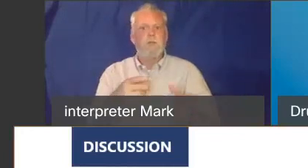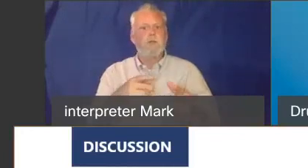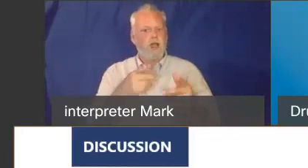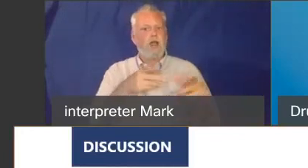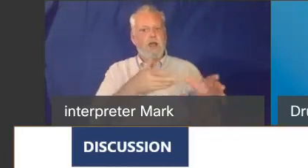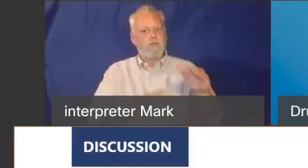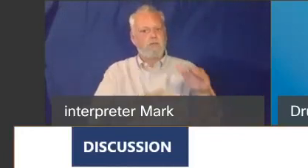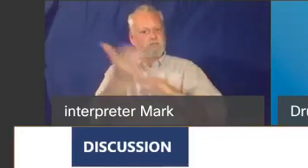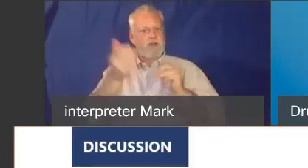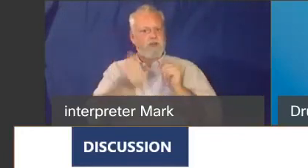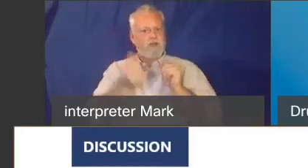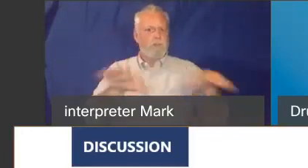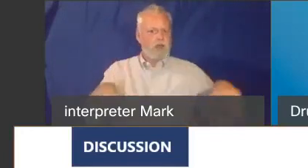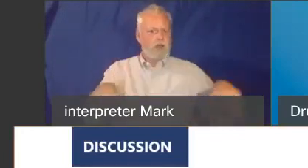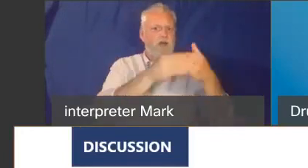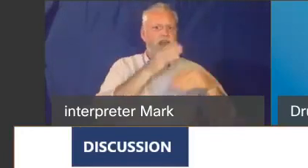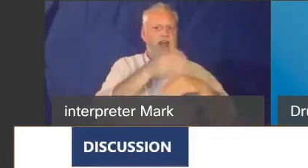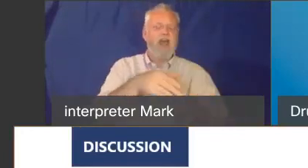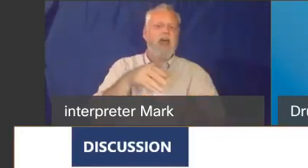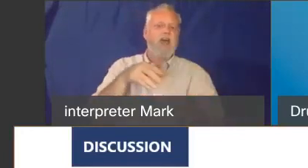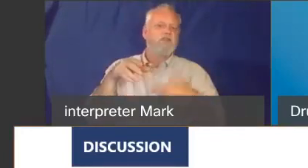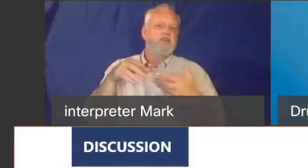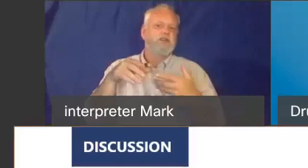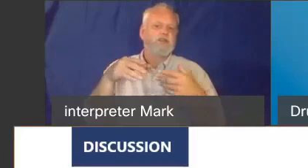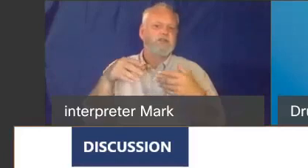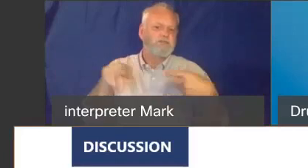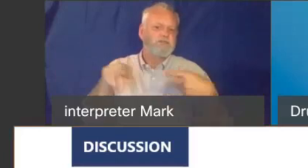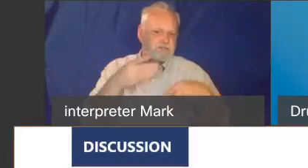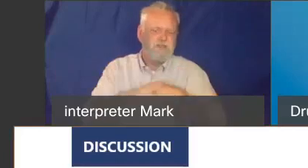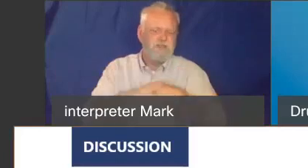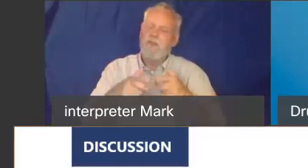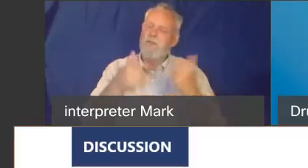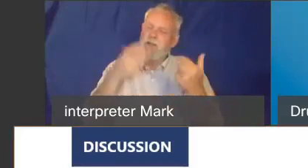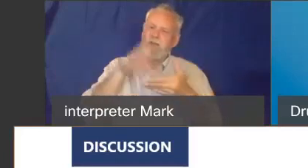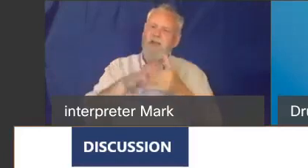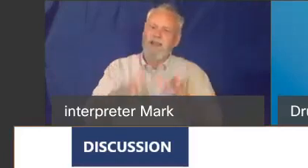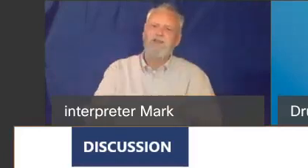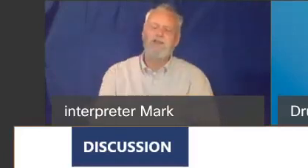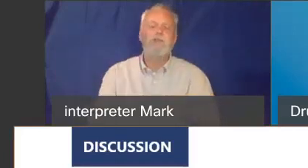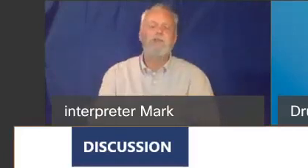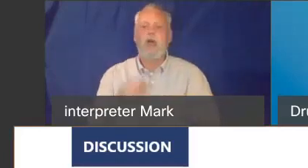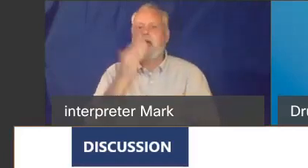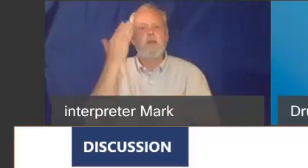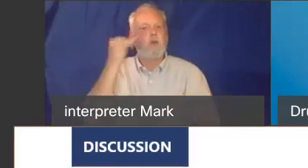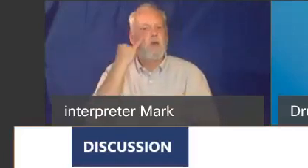After after the reception, so I'm a big believer in petty cabs. Um, I don't know that we have a specific.